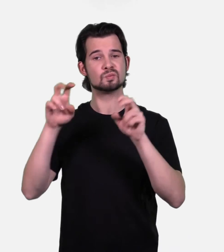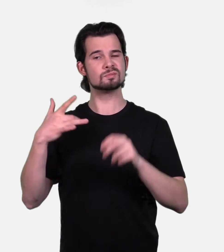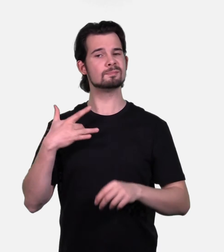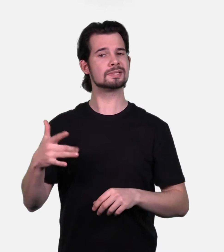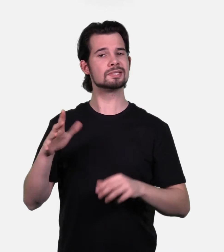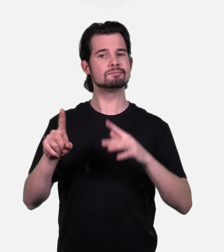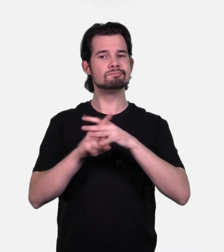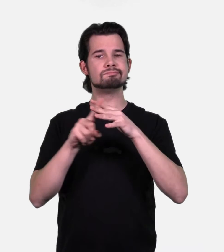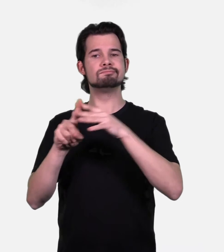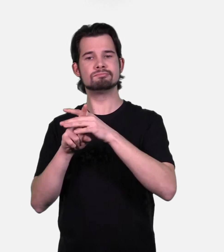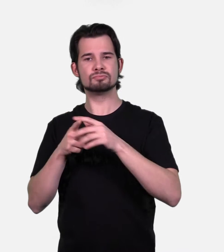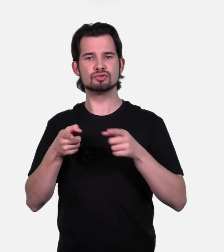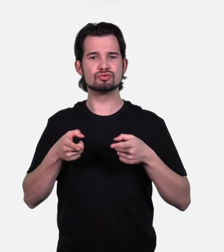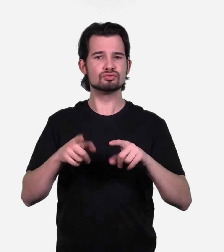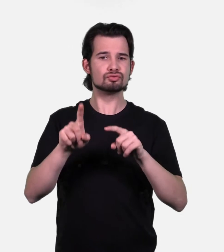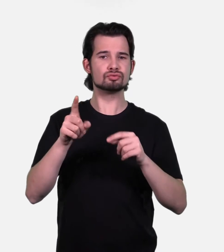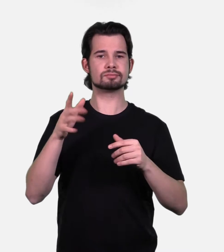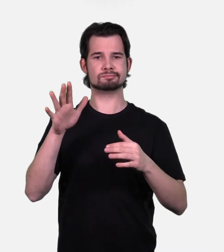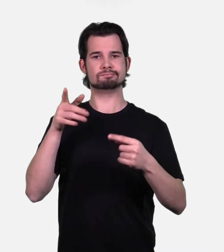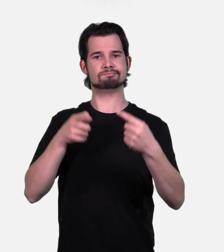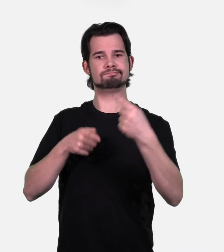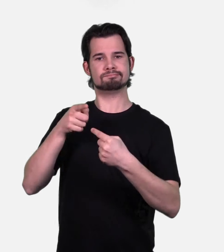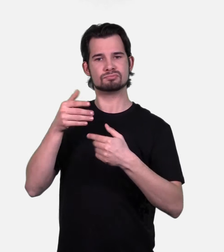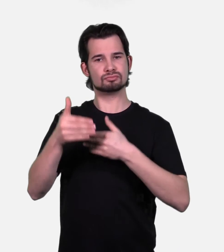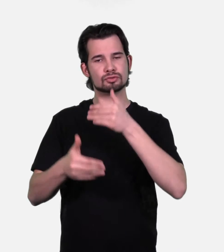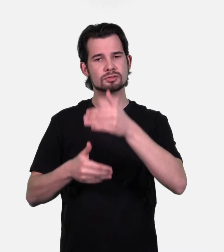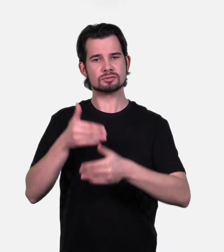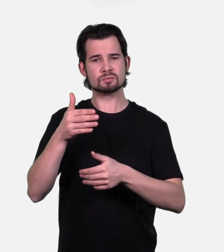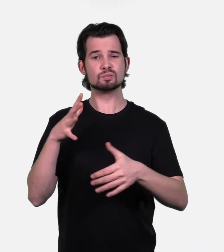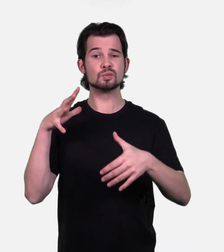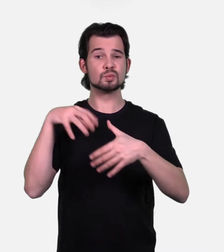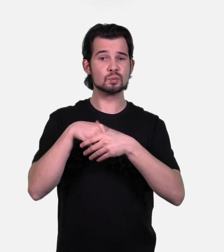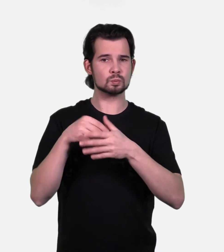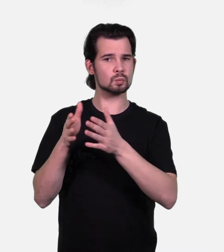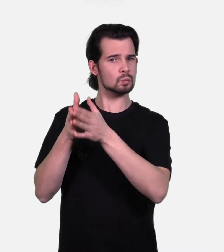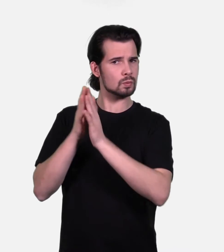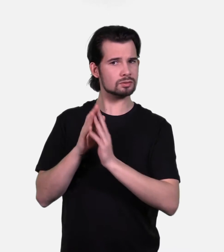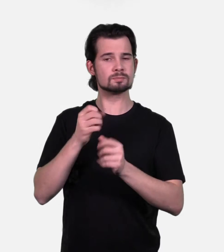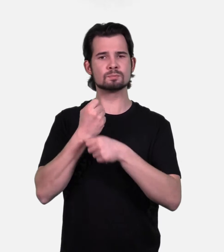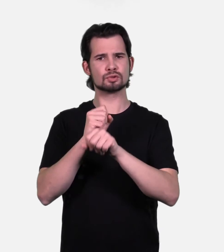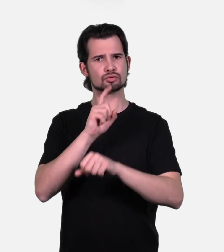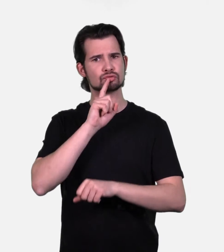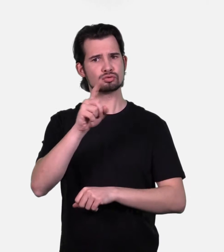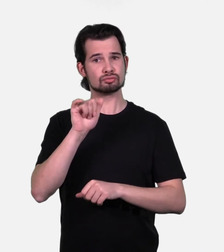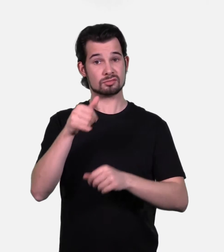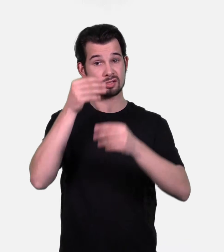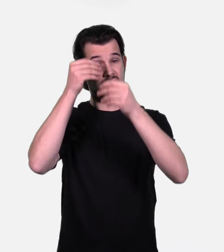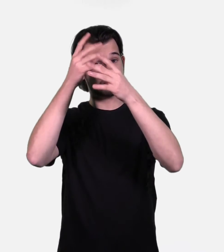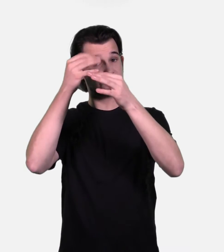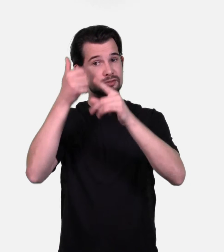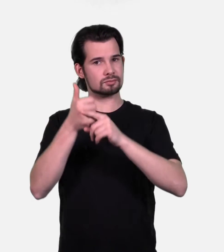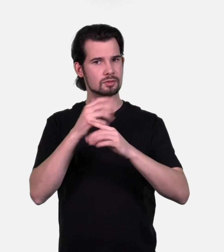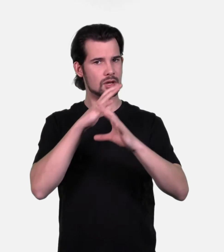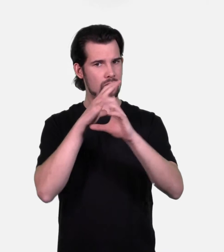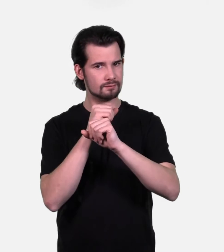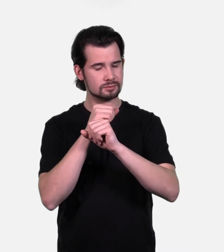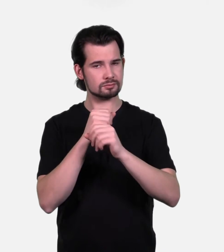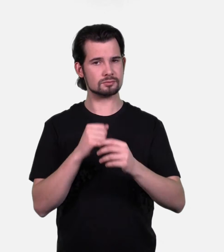on matters that commonly arise in dispute proceedings, including requests to keep information confidential.